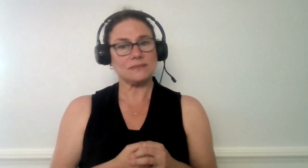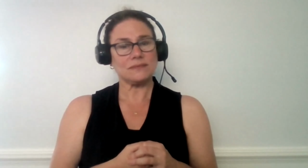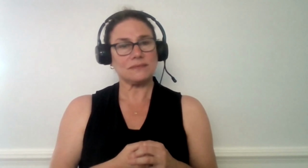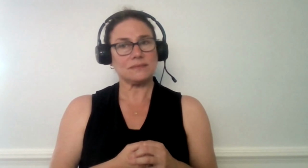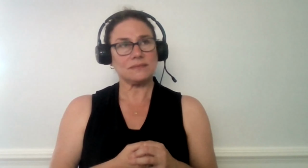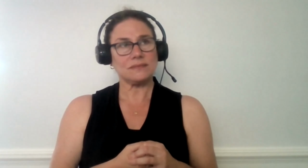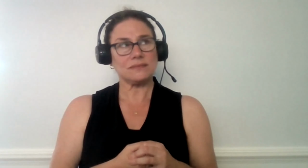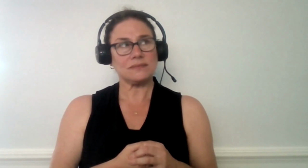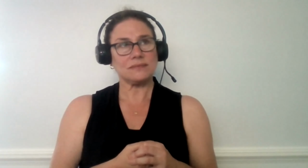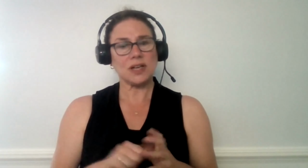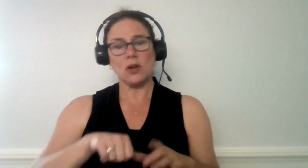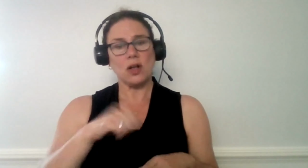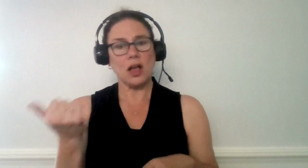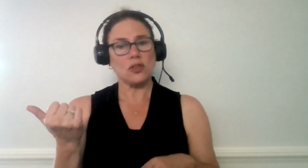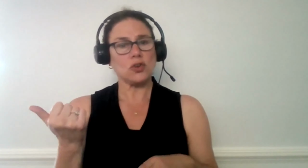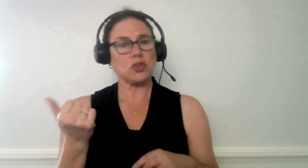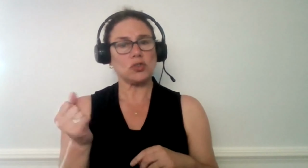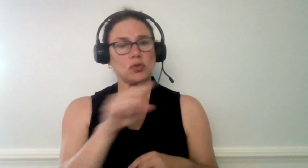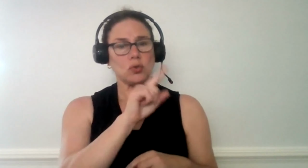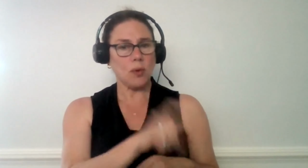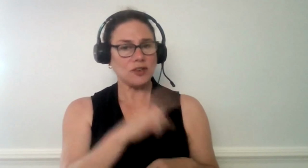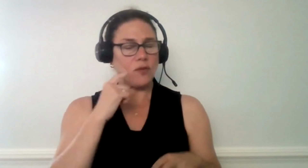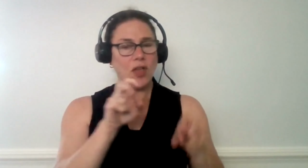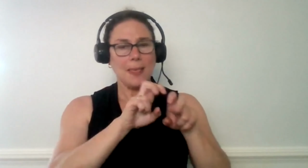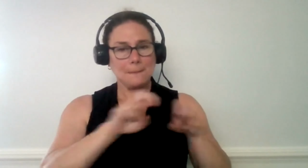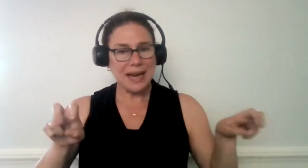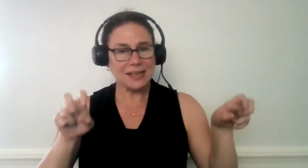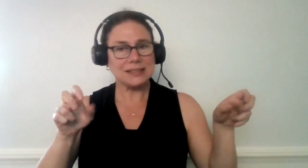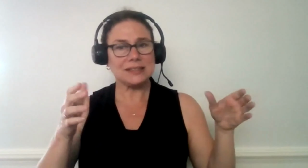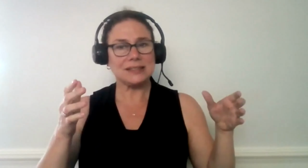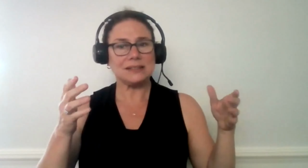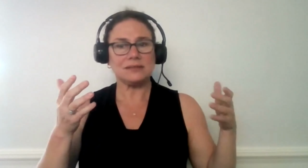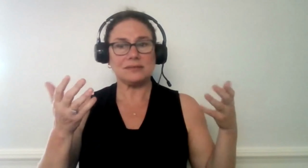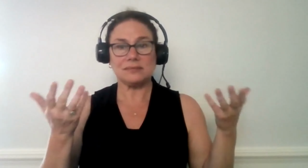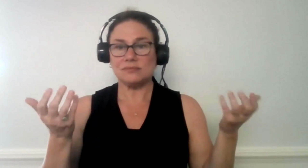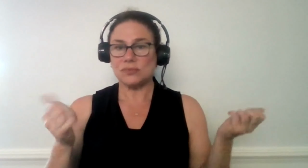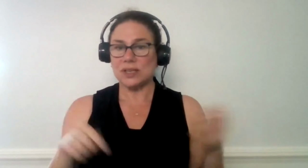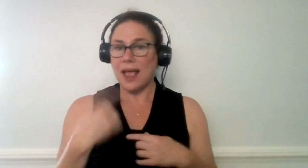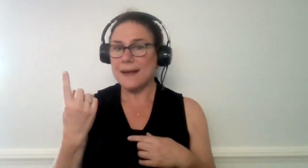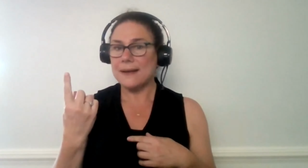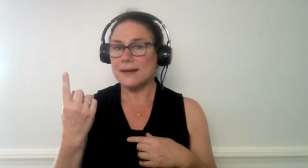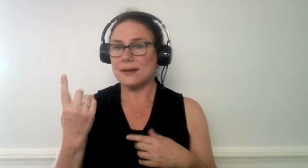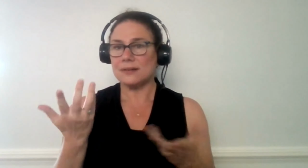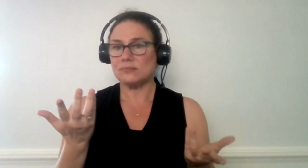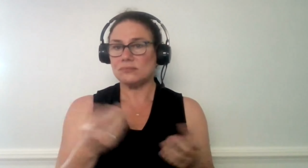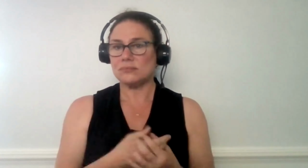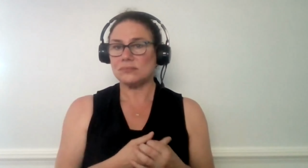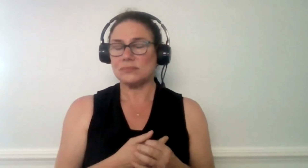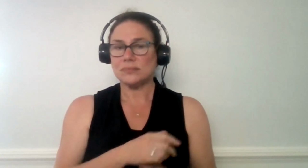Are there any other questions for the panelists today?